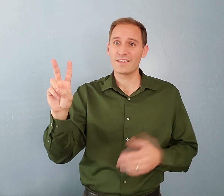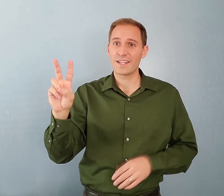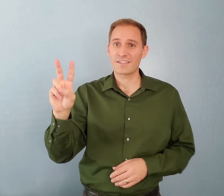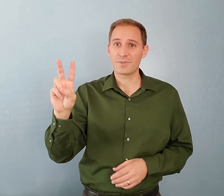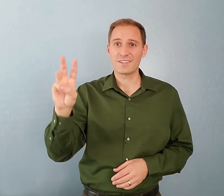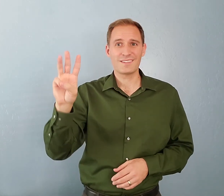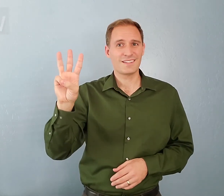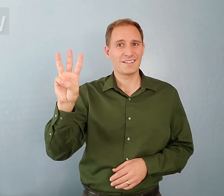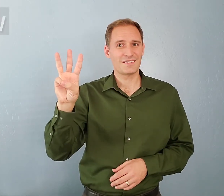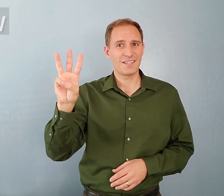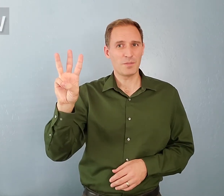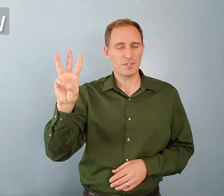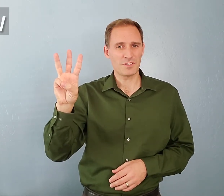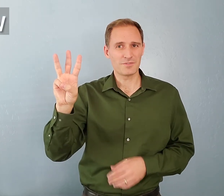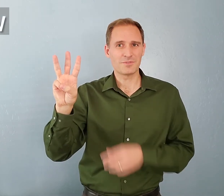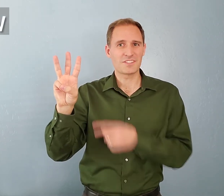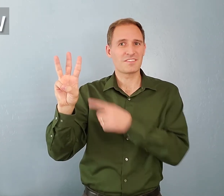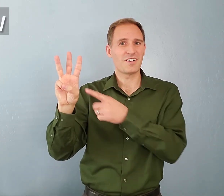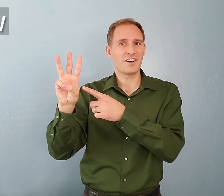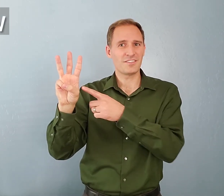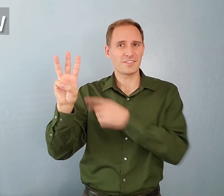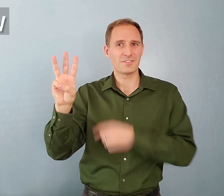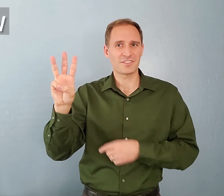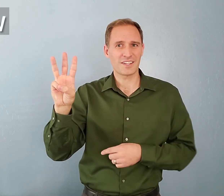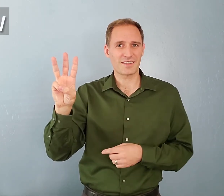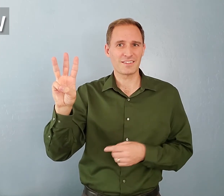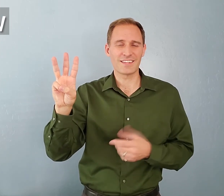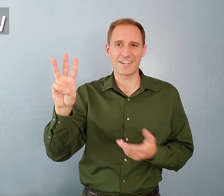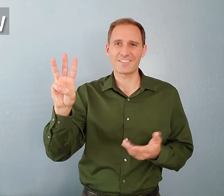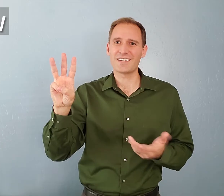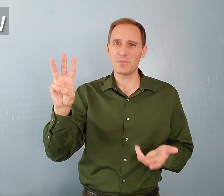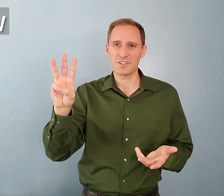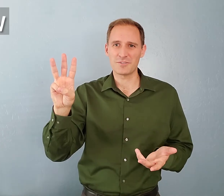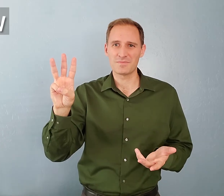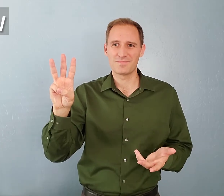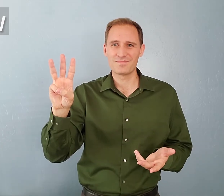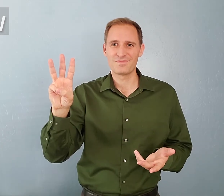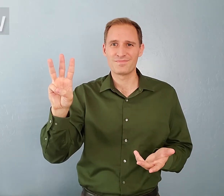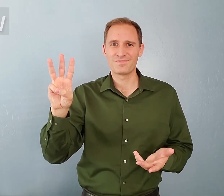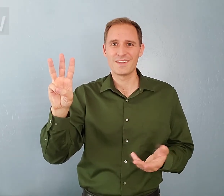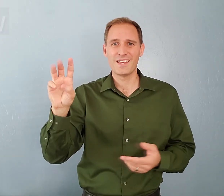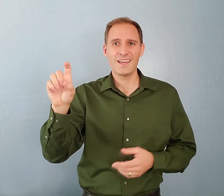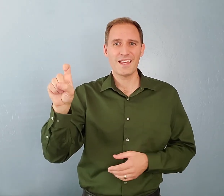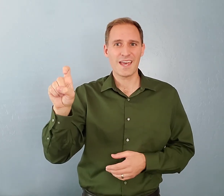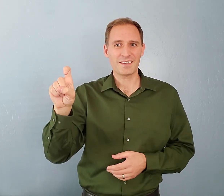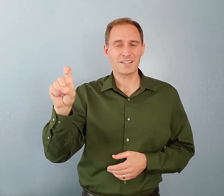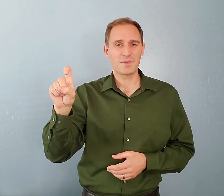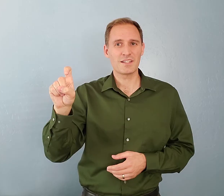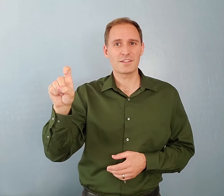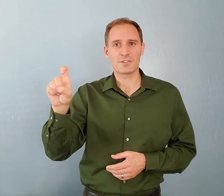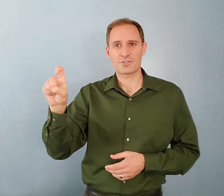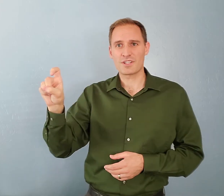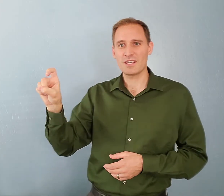The next one is W, which is also looks like the letter W. X can be a little tricky,